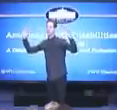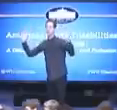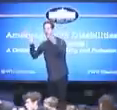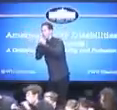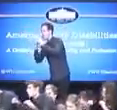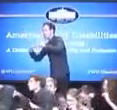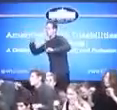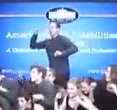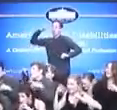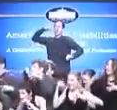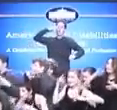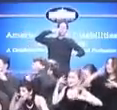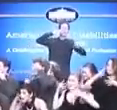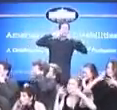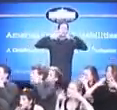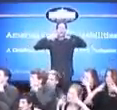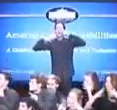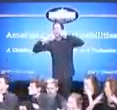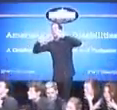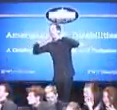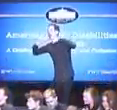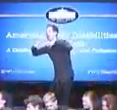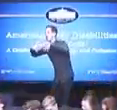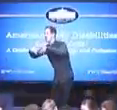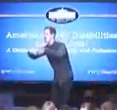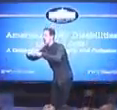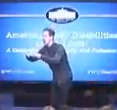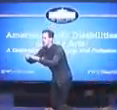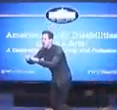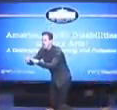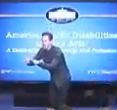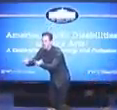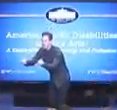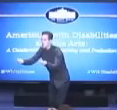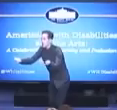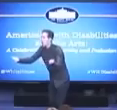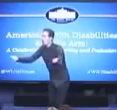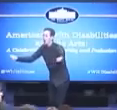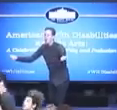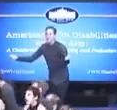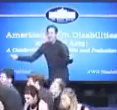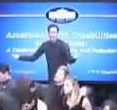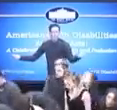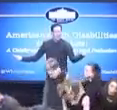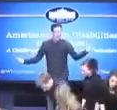No more weeping anymore-